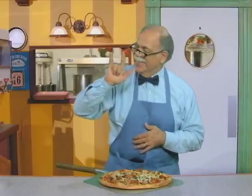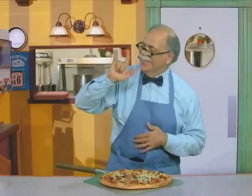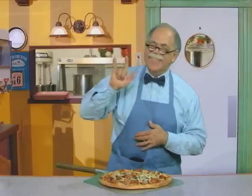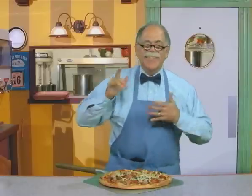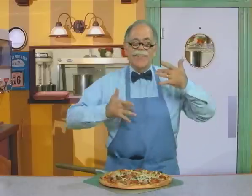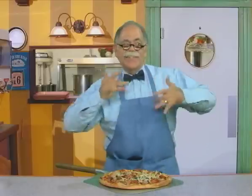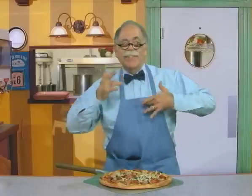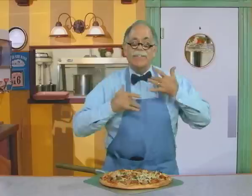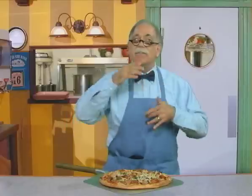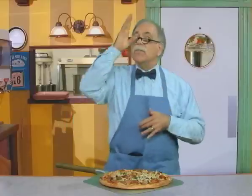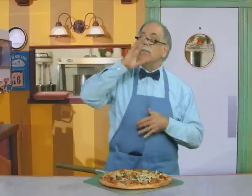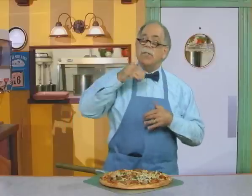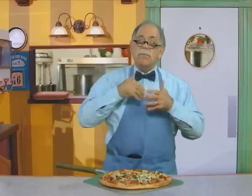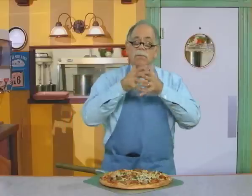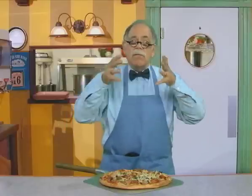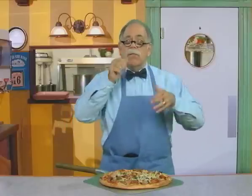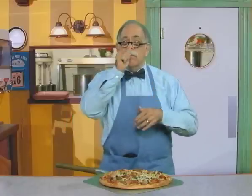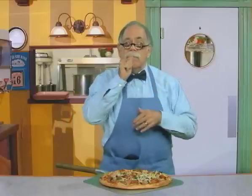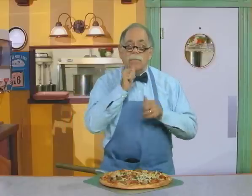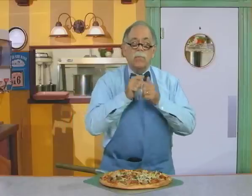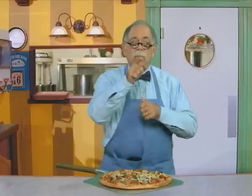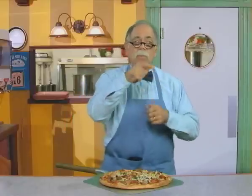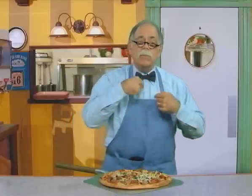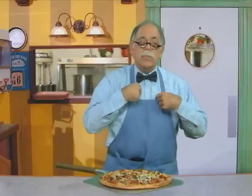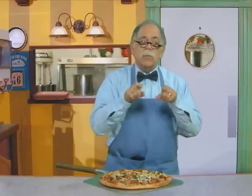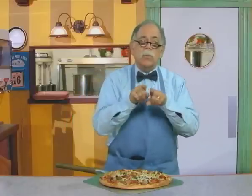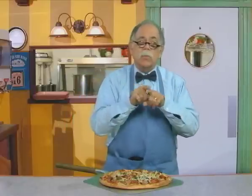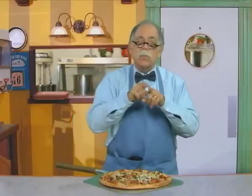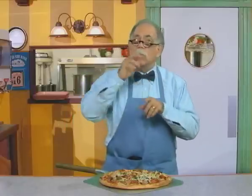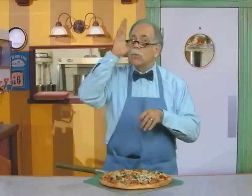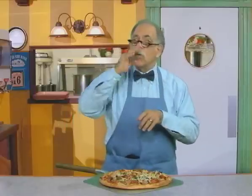OH IT'S EXCITING. GOD HAS A LOT OF PATIENCE WITH YOU AND ME TOO.